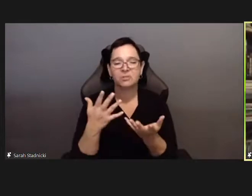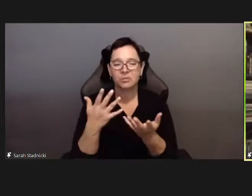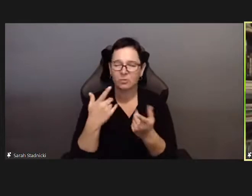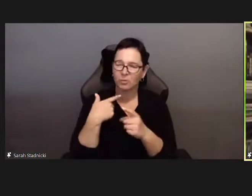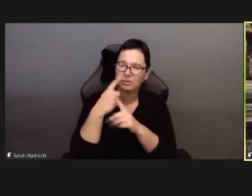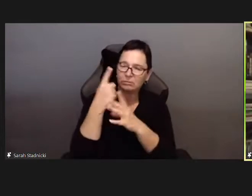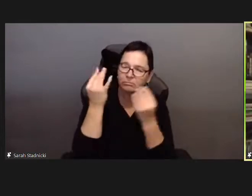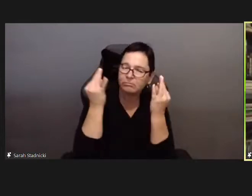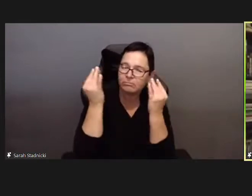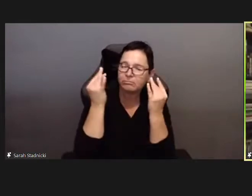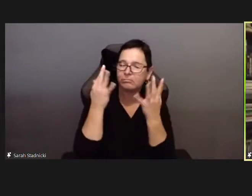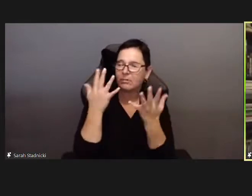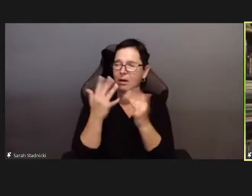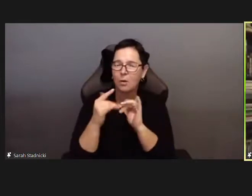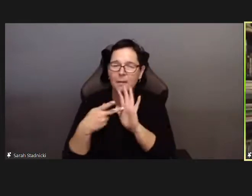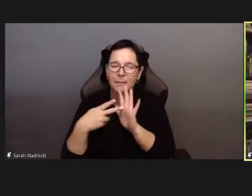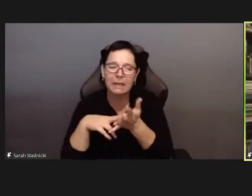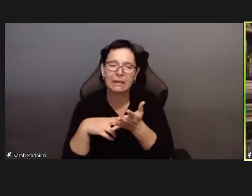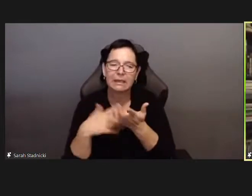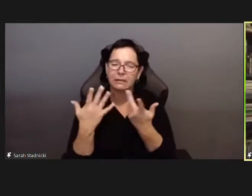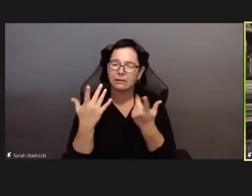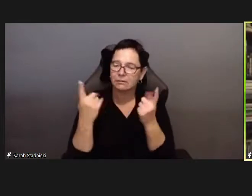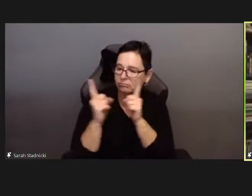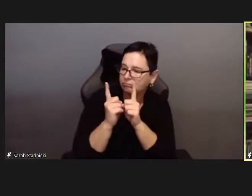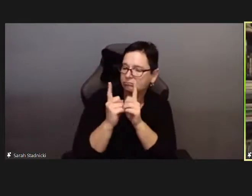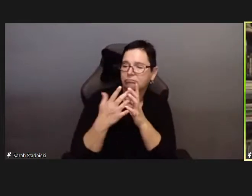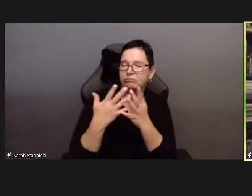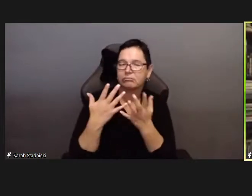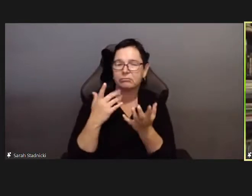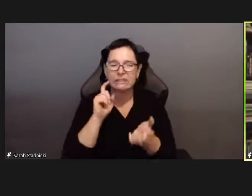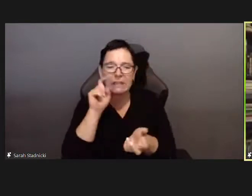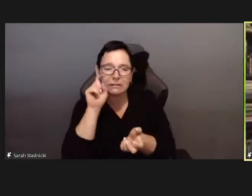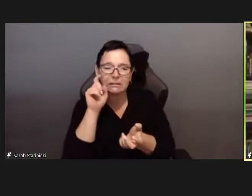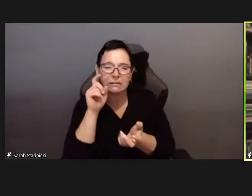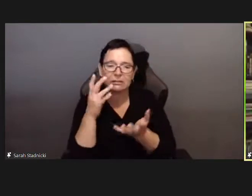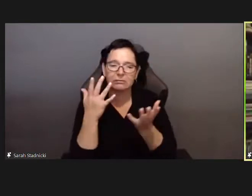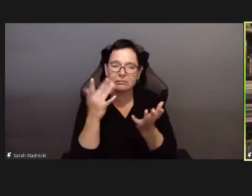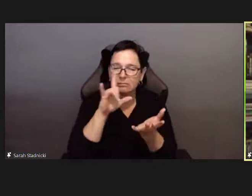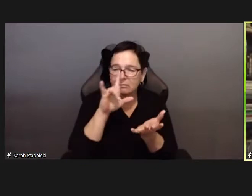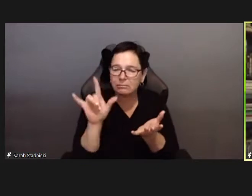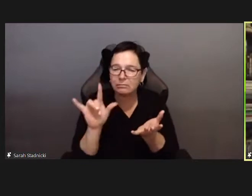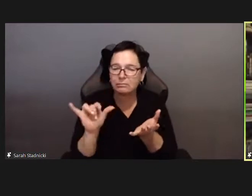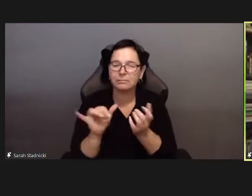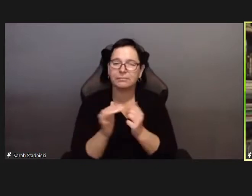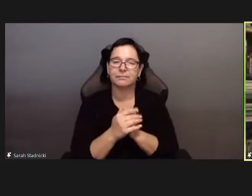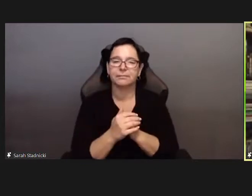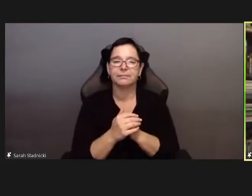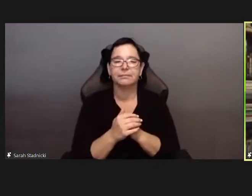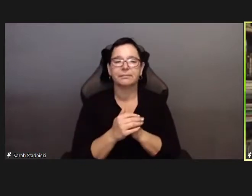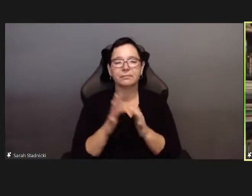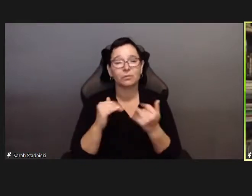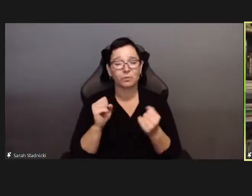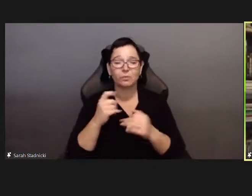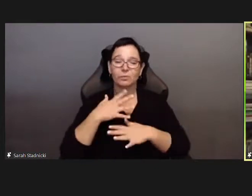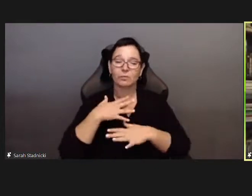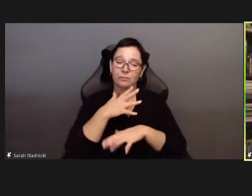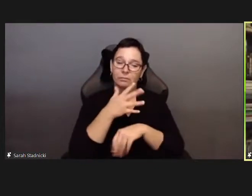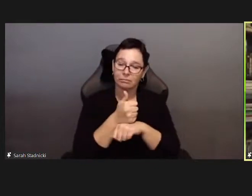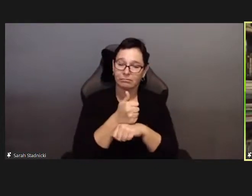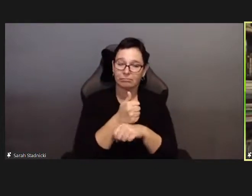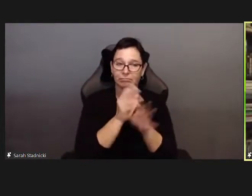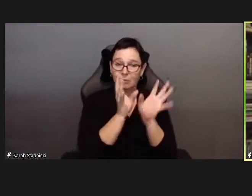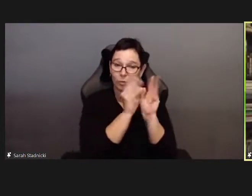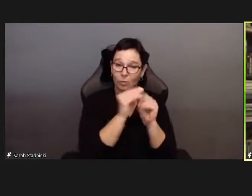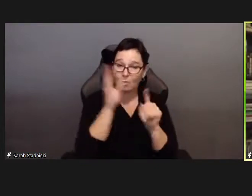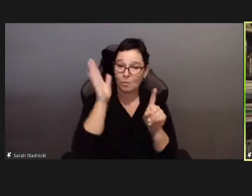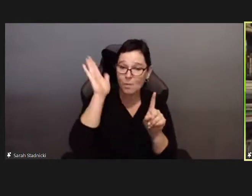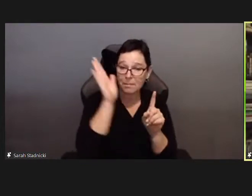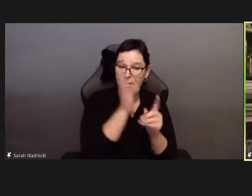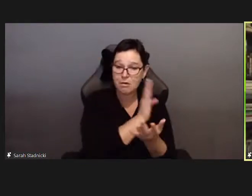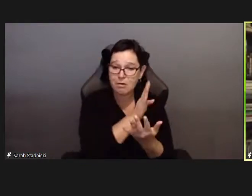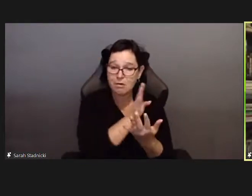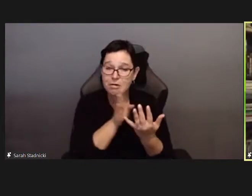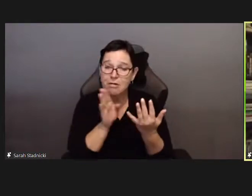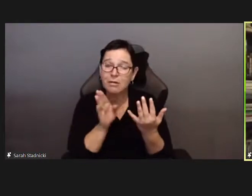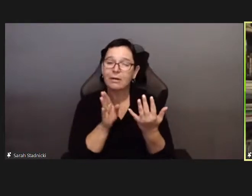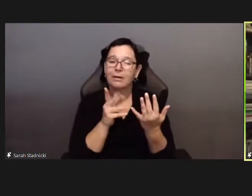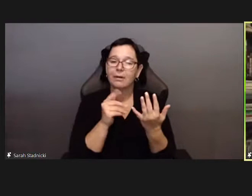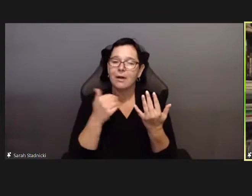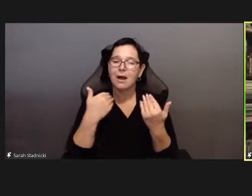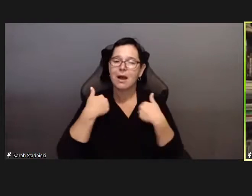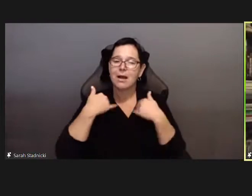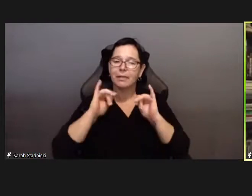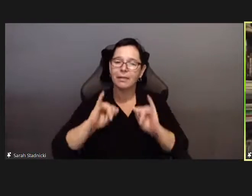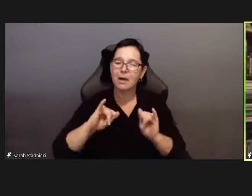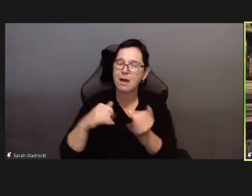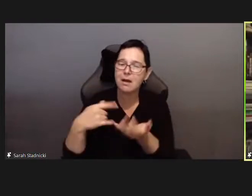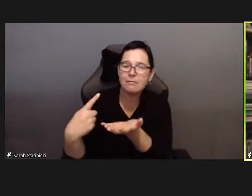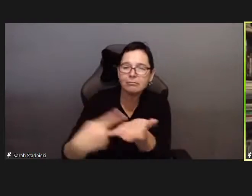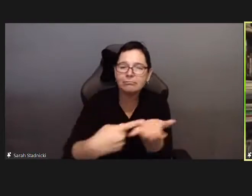will have its impact on how we consider intimacy and the landscape of sexual.